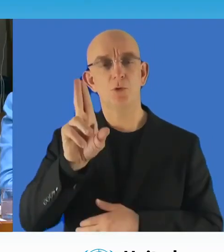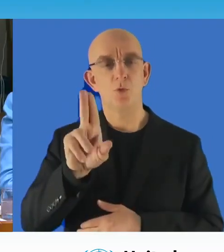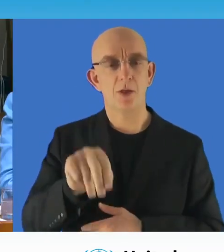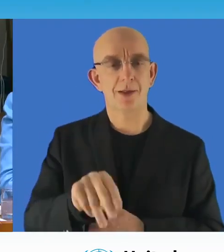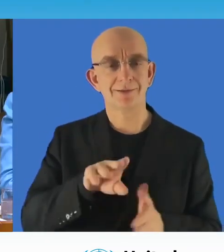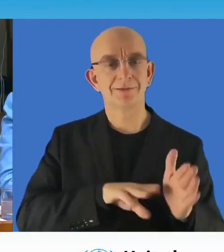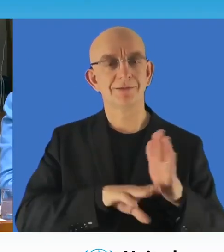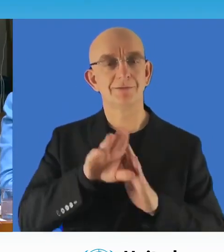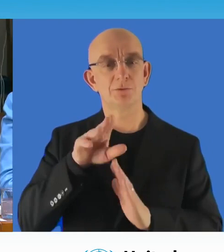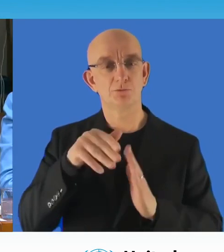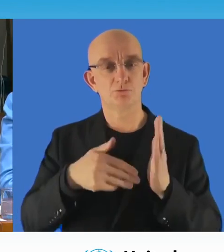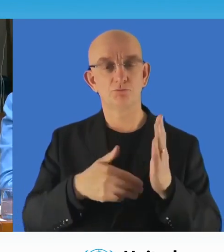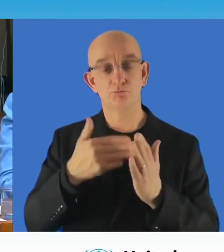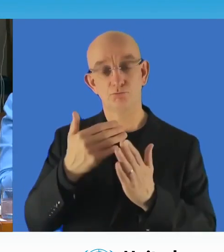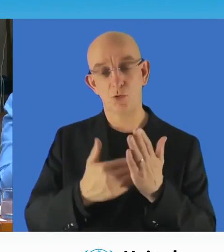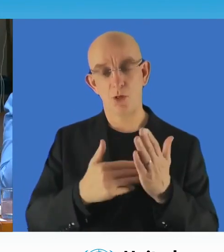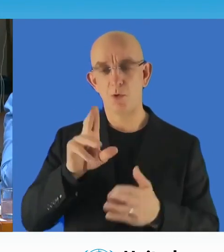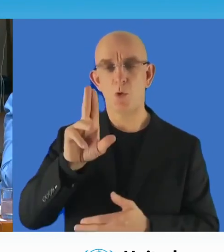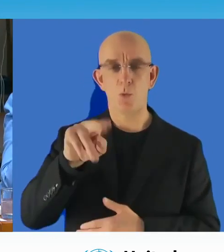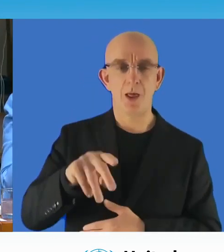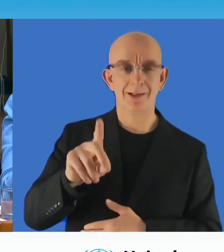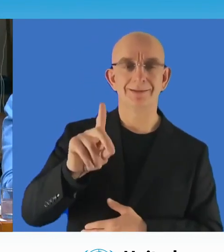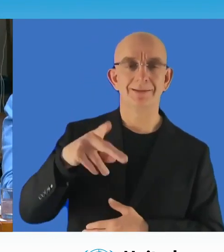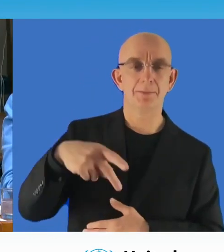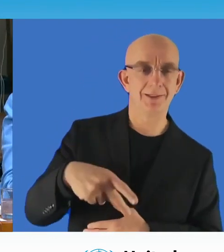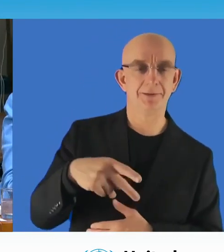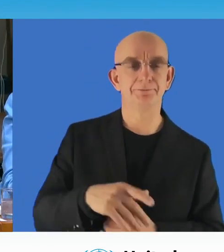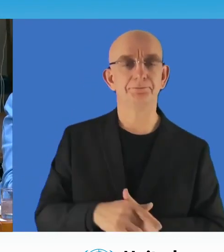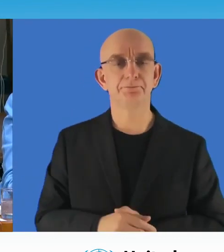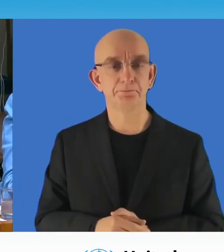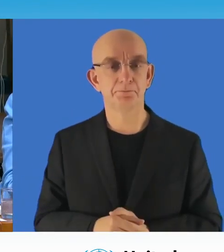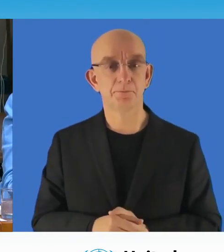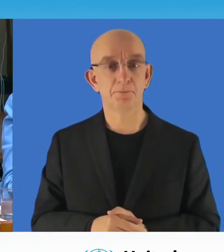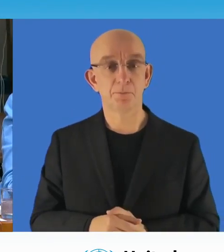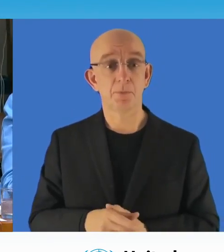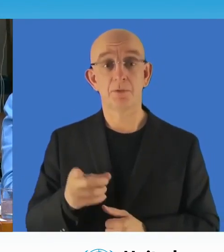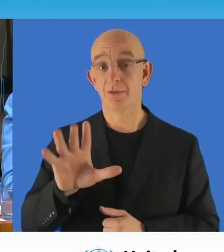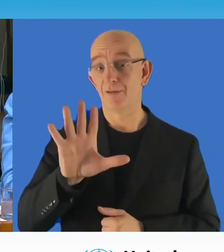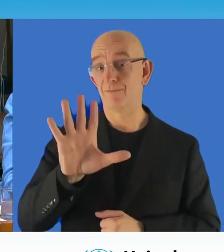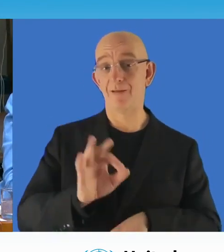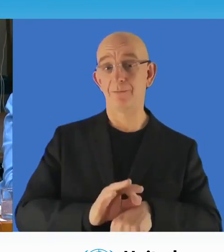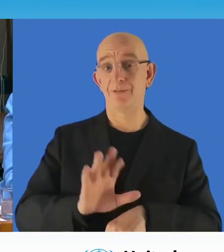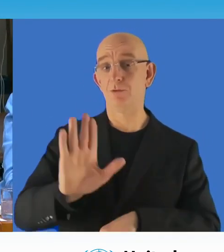you have five minutes for your presentation you have the floor thank you Mr chair excellencies